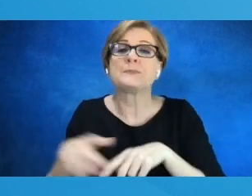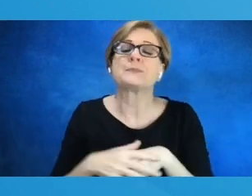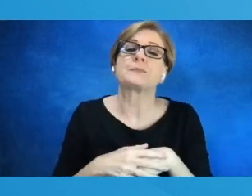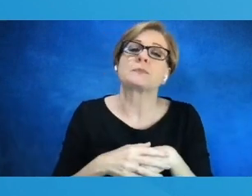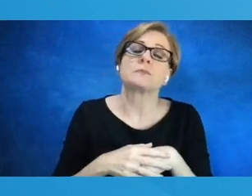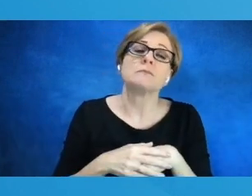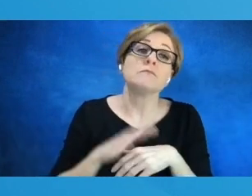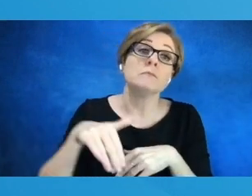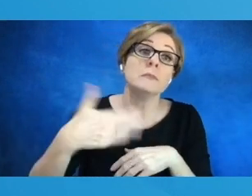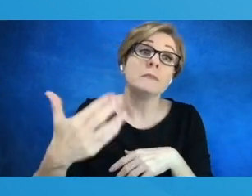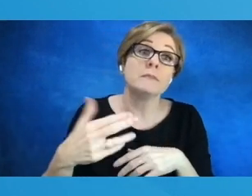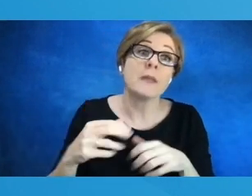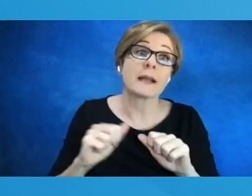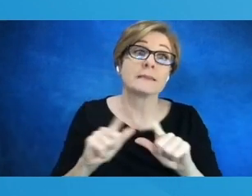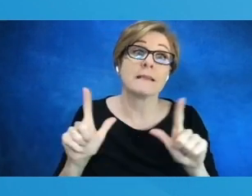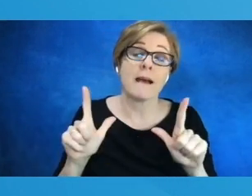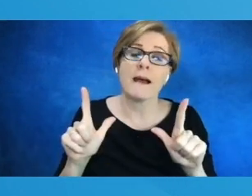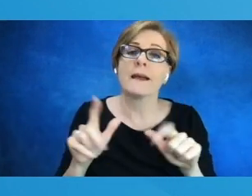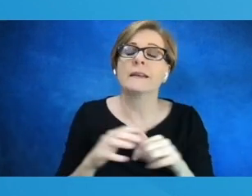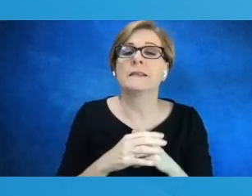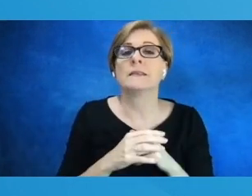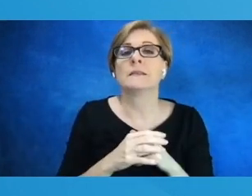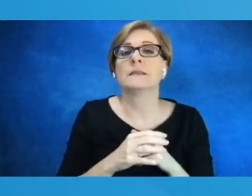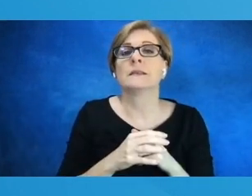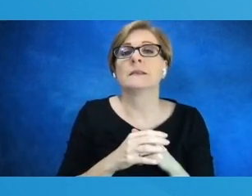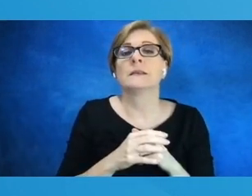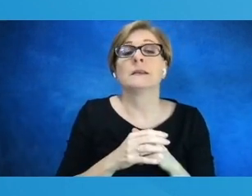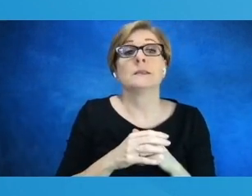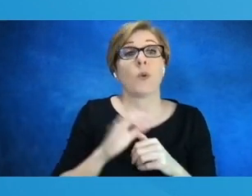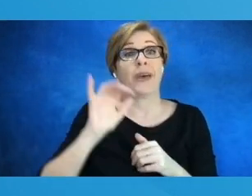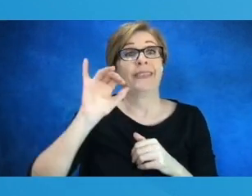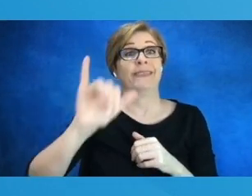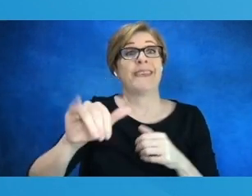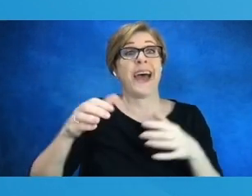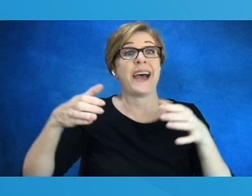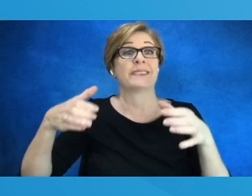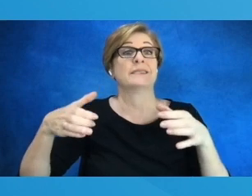And here you can see a kind of cross-section of one of these cyclorama buildings.